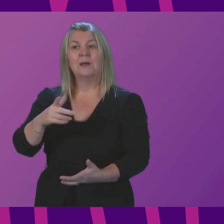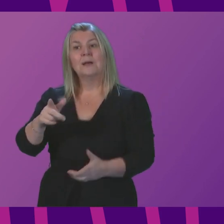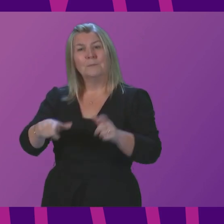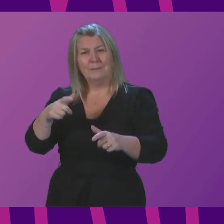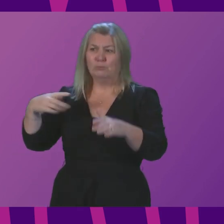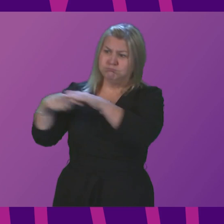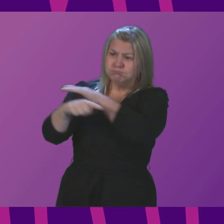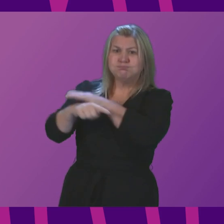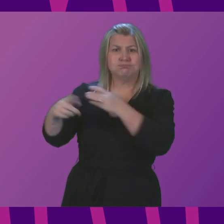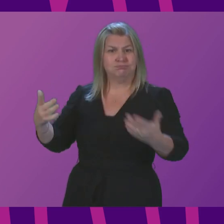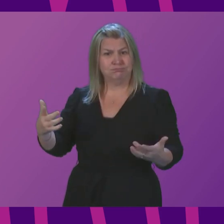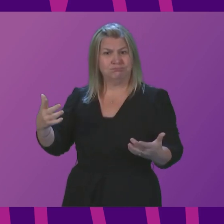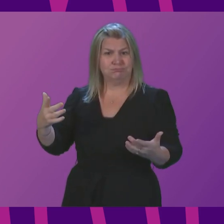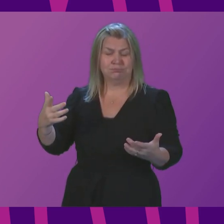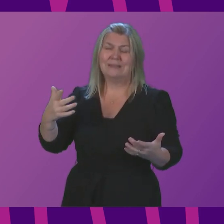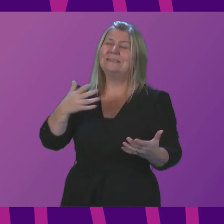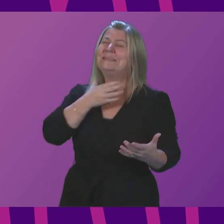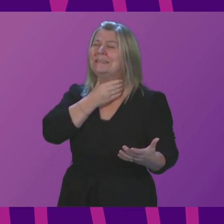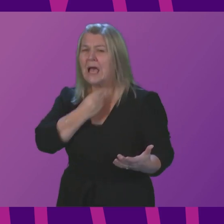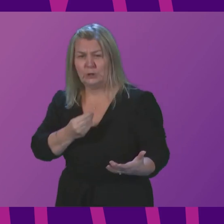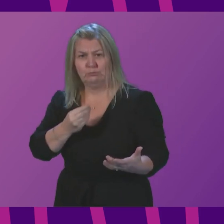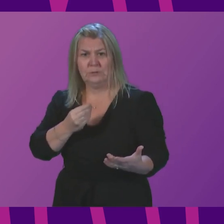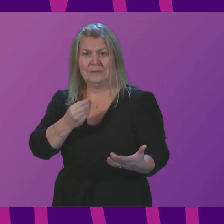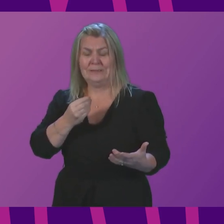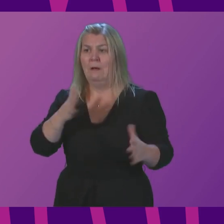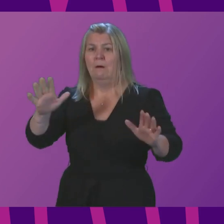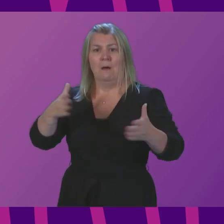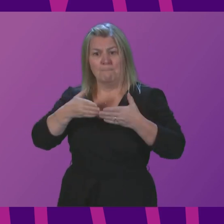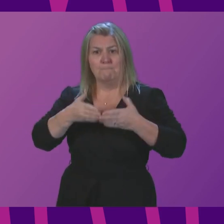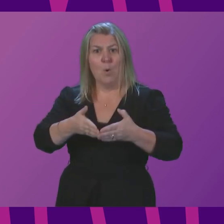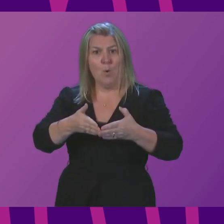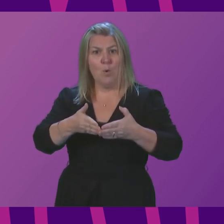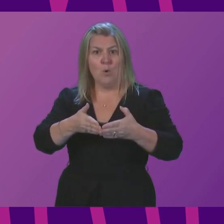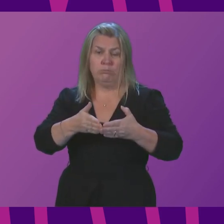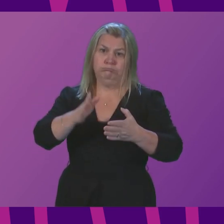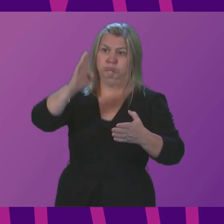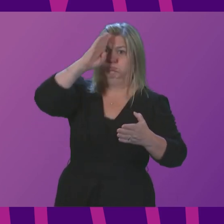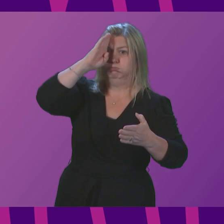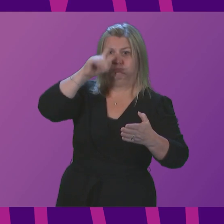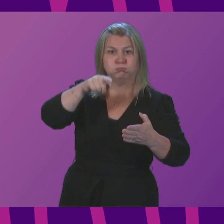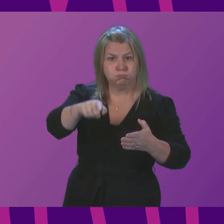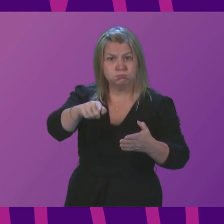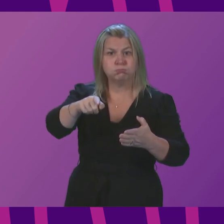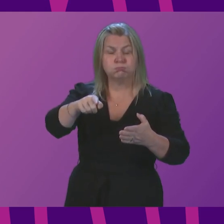are driven out of desperation into boats crossing the channel and by a lack of humanitarian